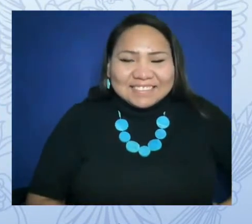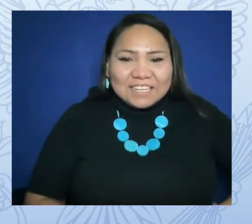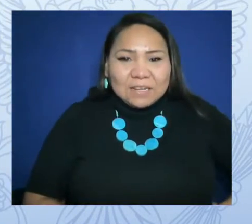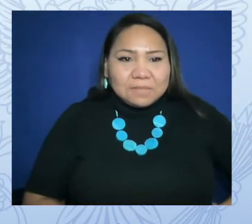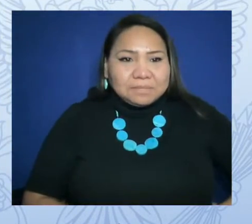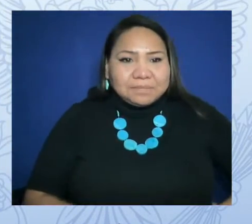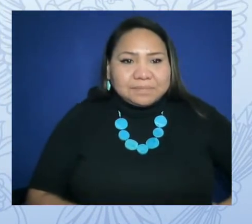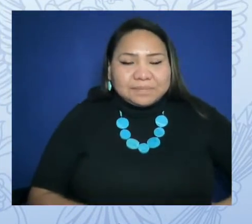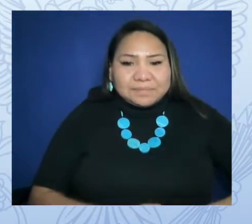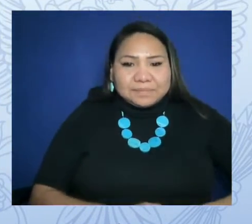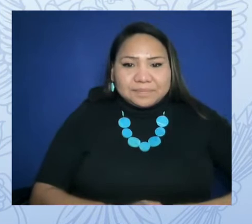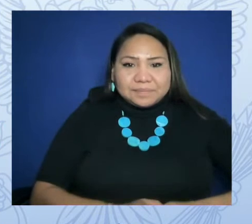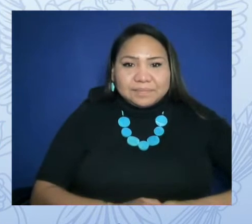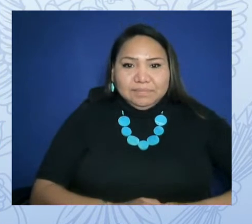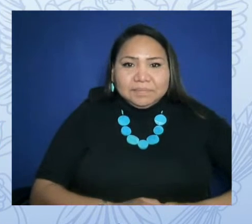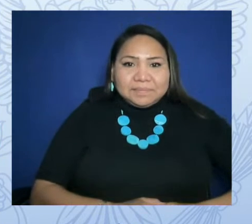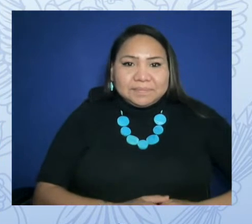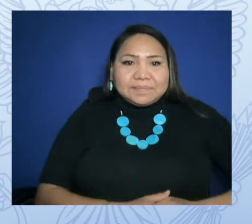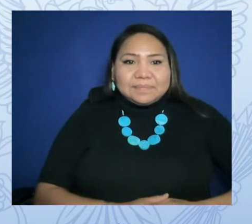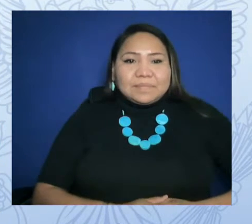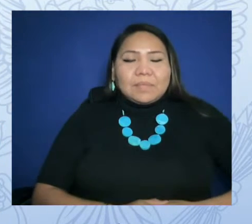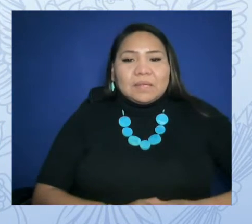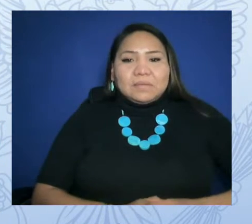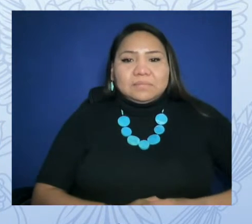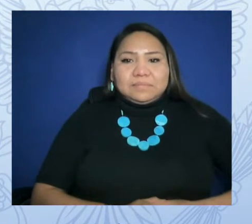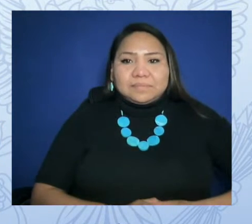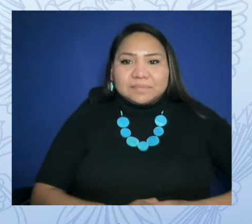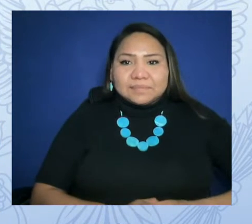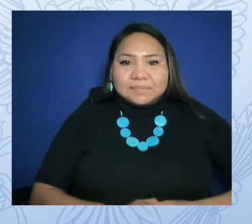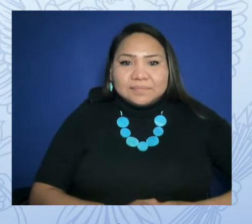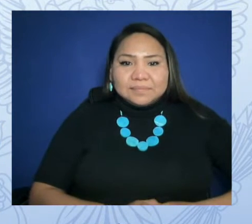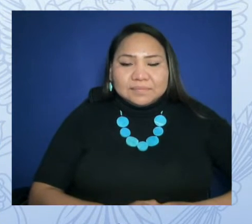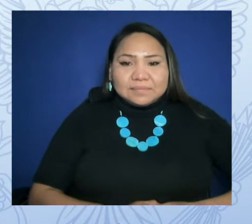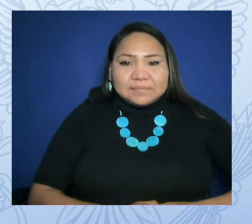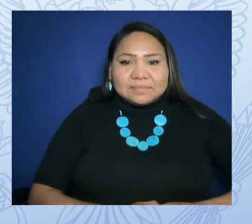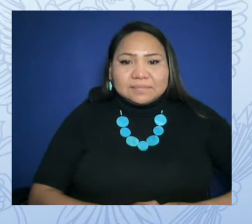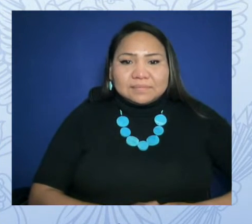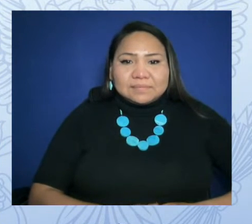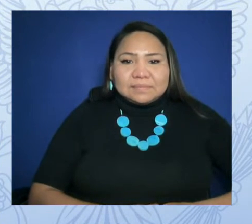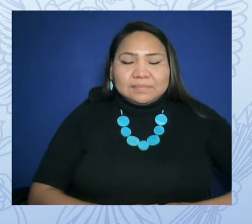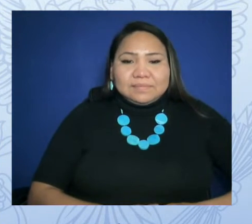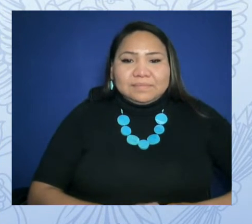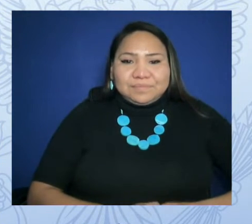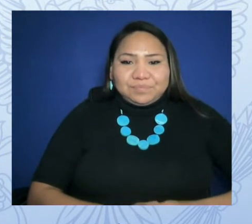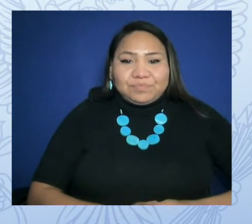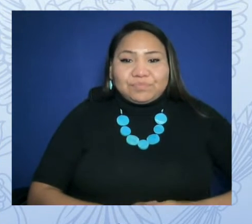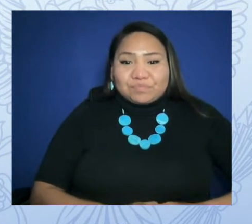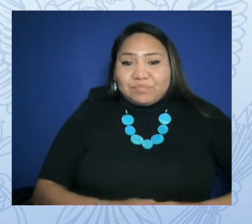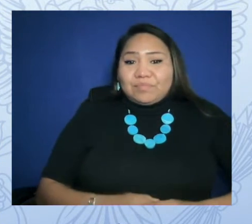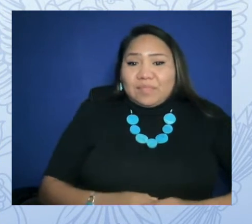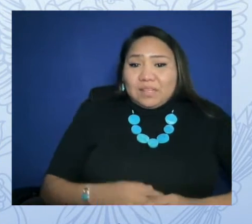I know. We all love her. We love her. He knows we are stronger when we recognize